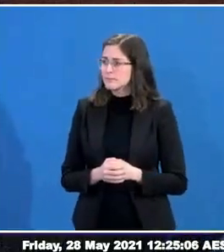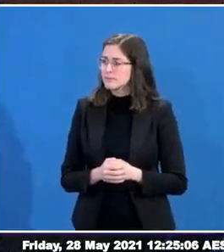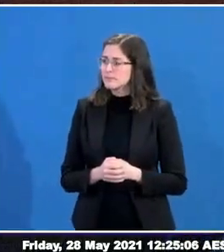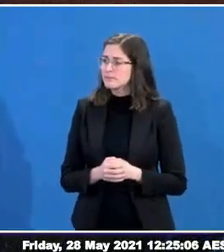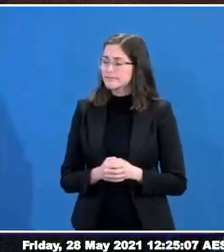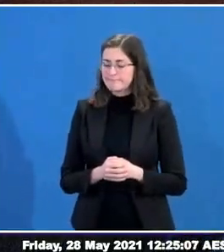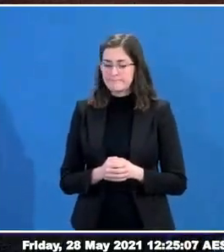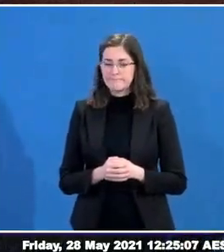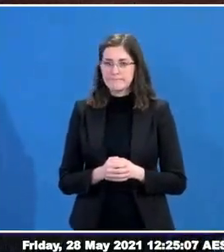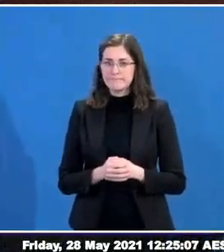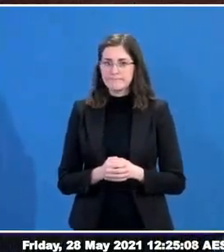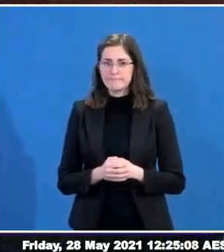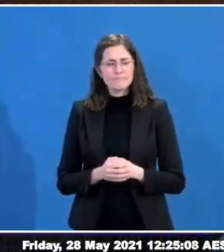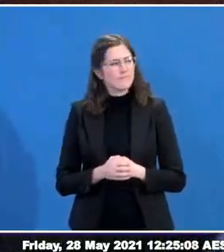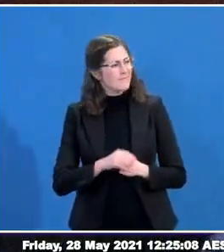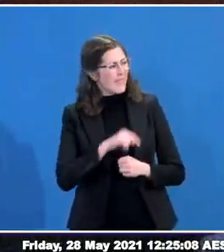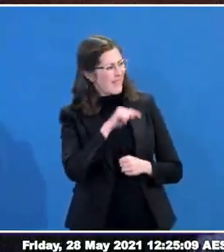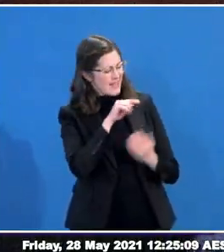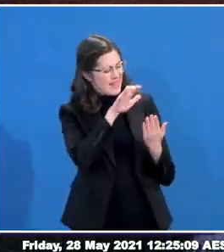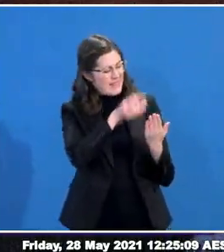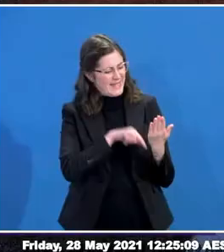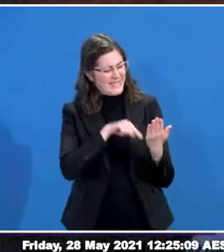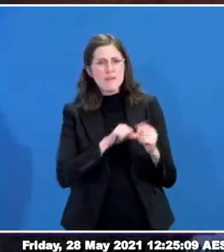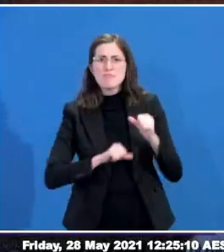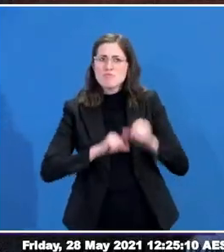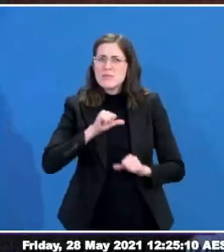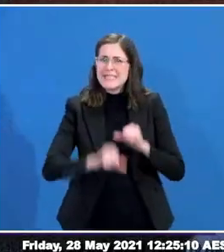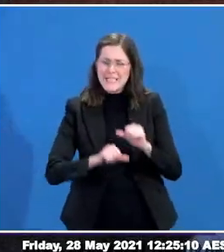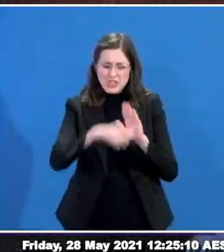What is the point of the procedure? What is it designed to mitigate against?